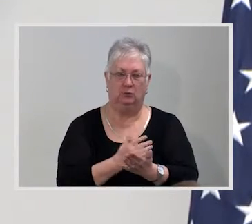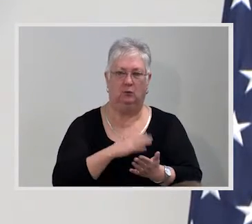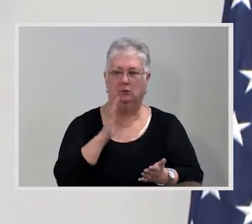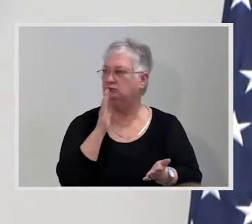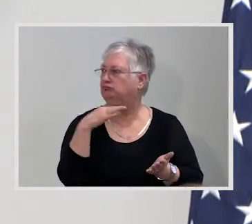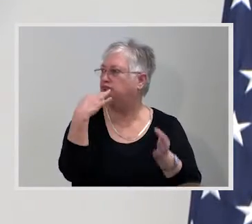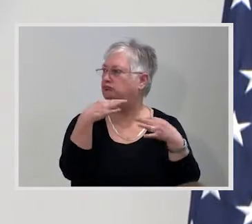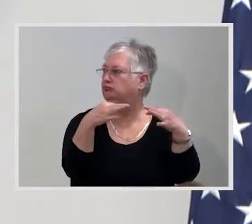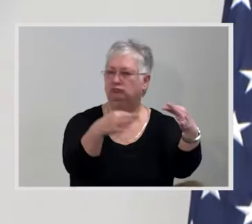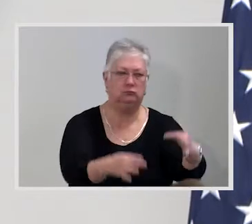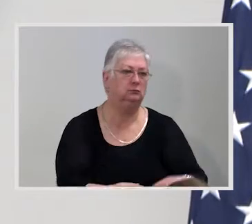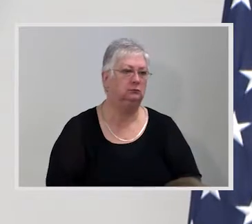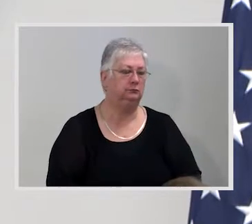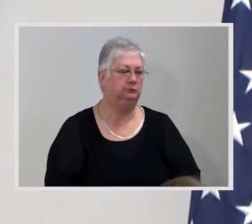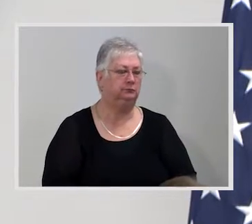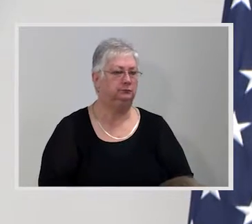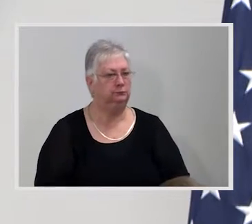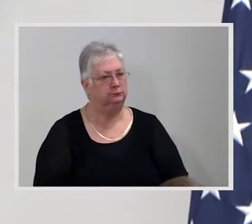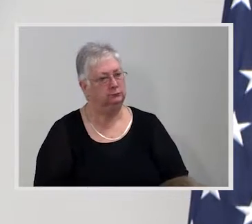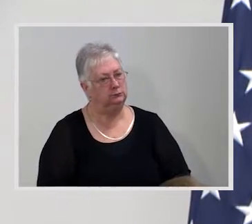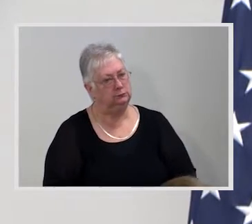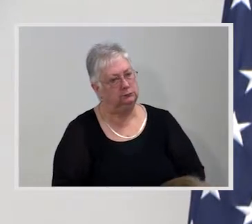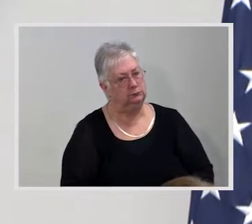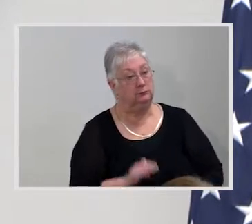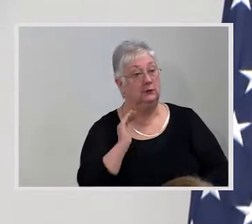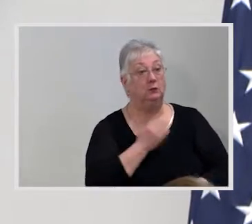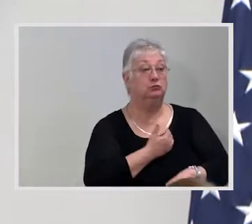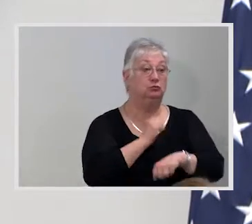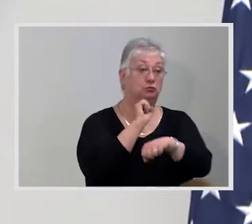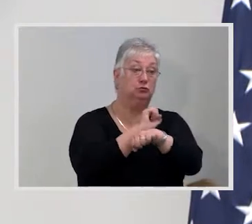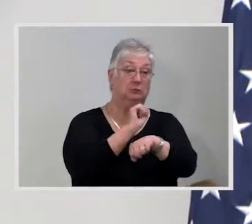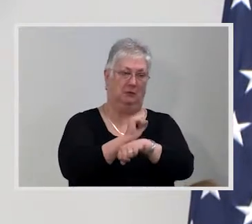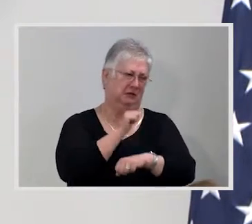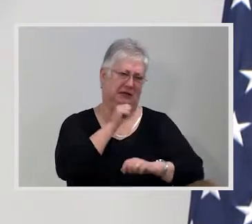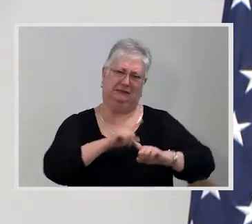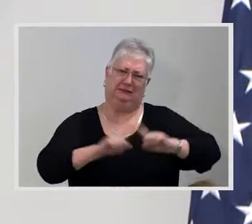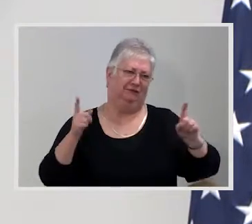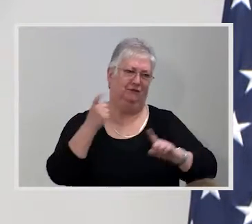VERY DIFFERENT FROM WHAT YOU DO AT HOME. WE HAVE A CERTAIN AMOUNT OF MONEY COMING IN.